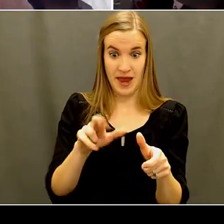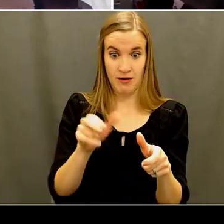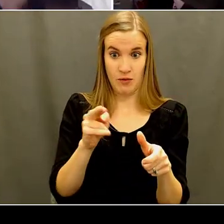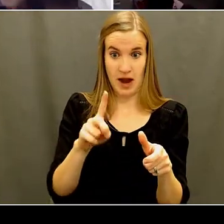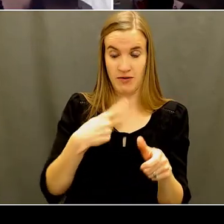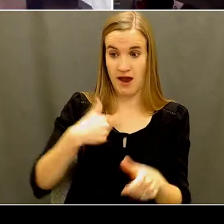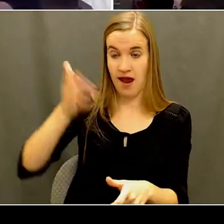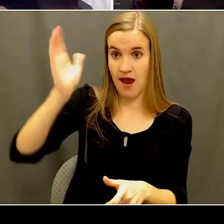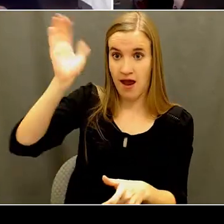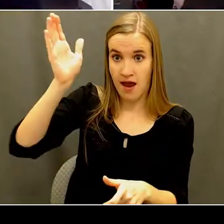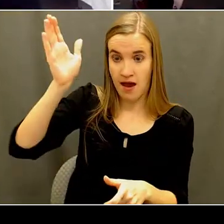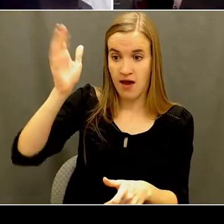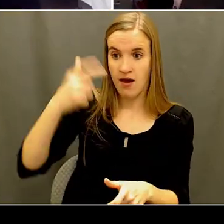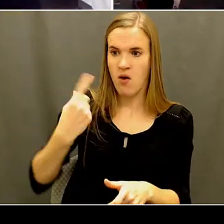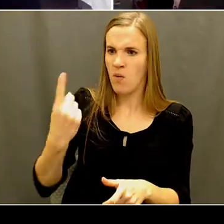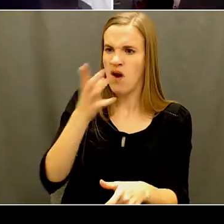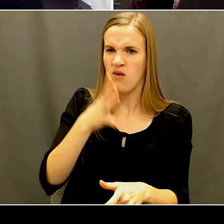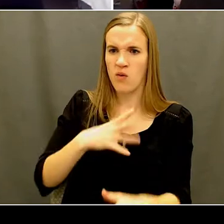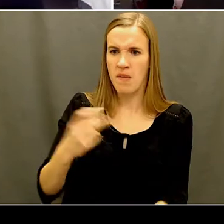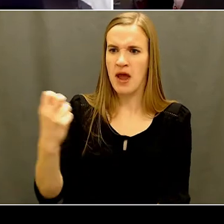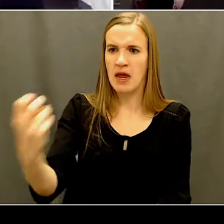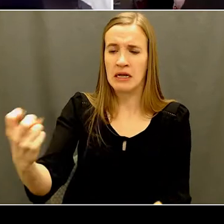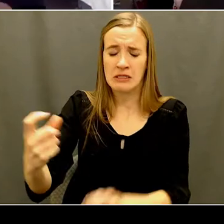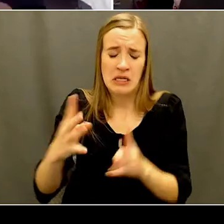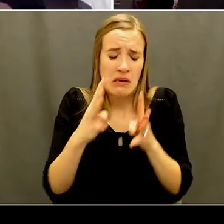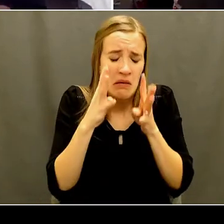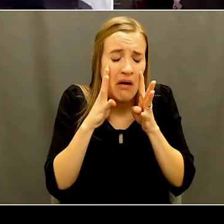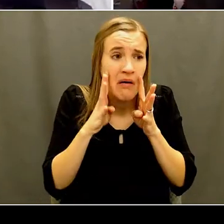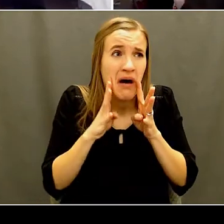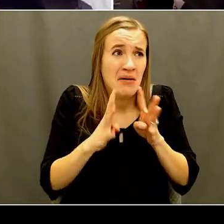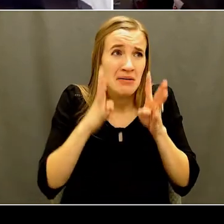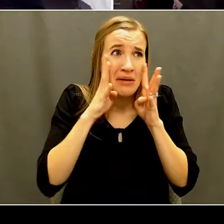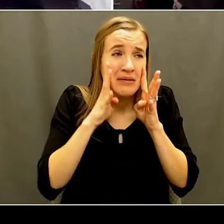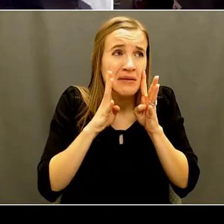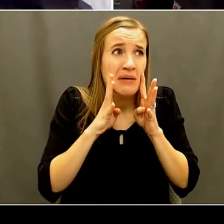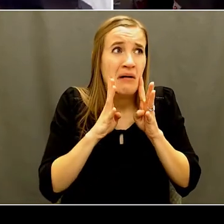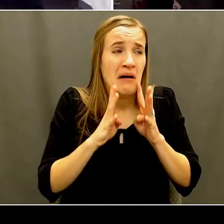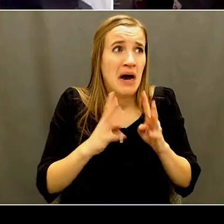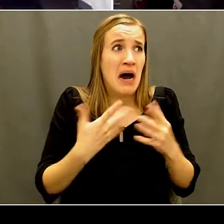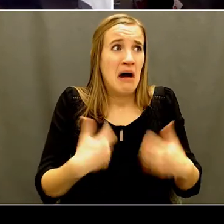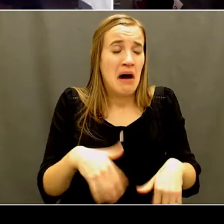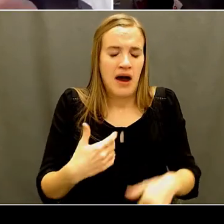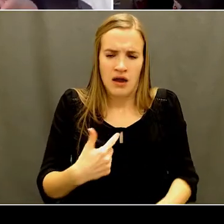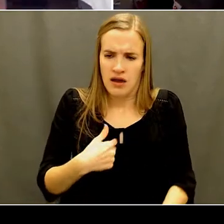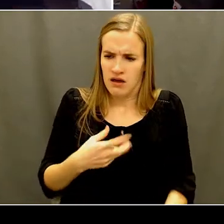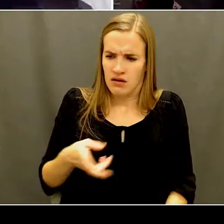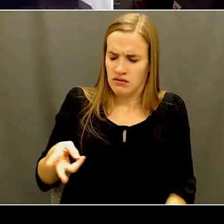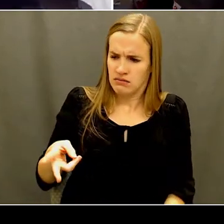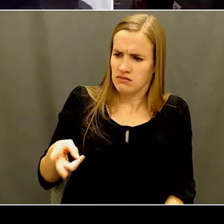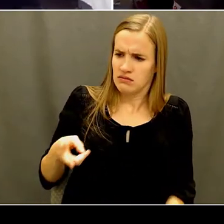of her nose. And my speech was meant to move people, but this was, this was too